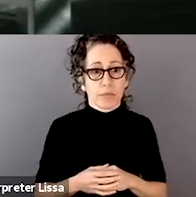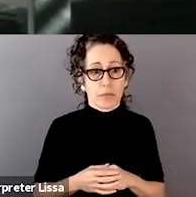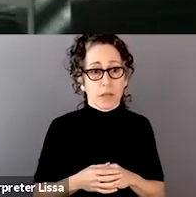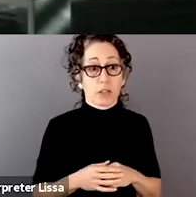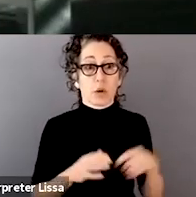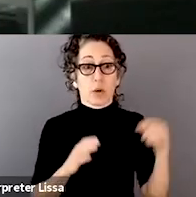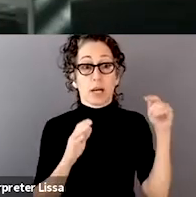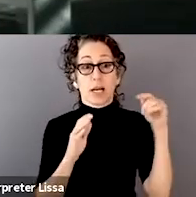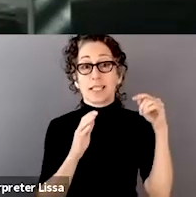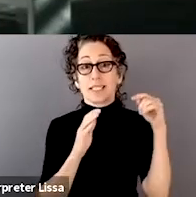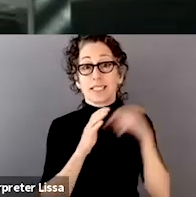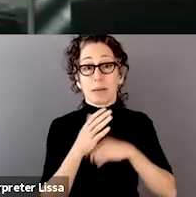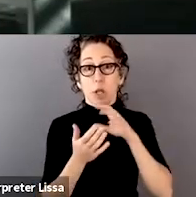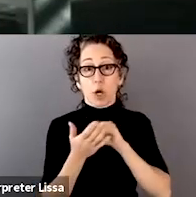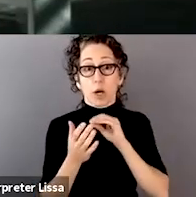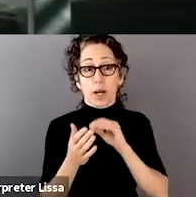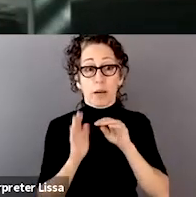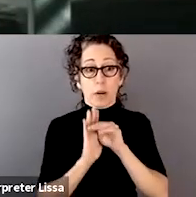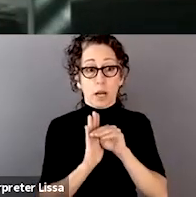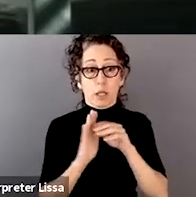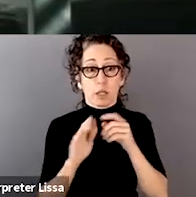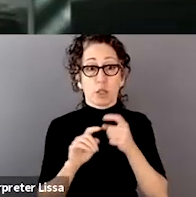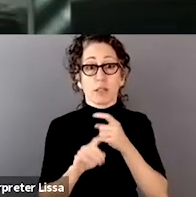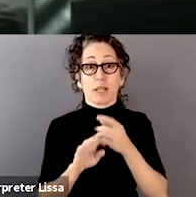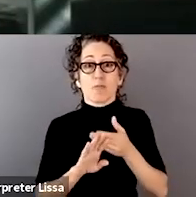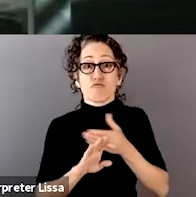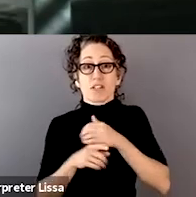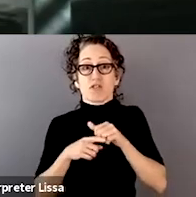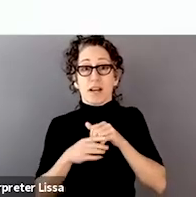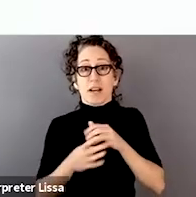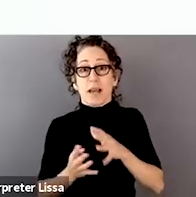using a pre-trained embedding as first layer,